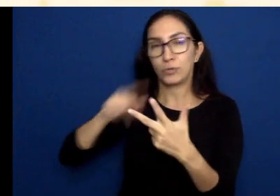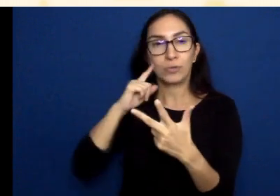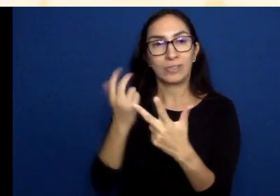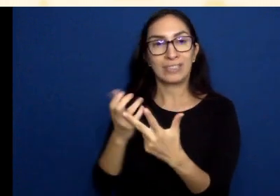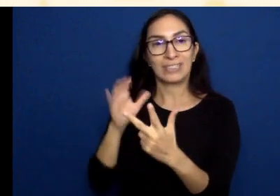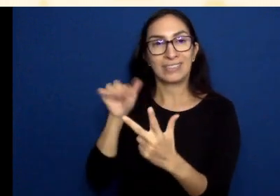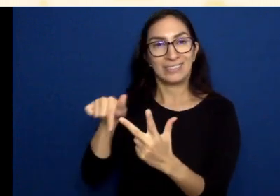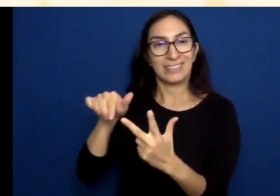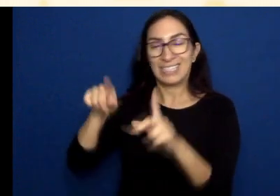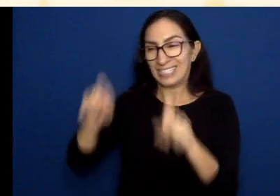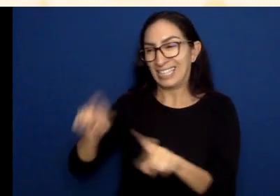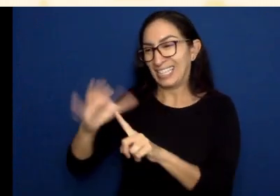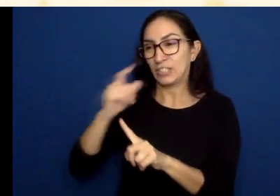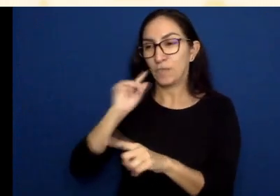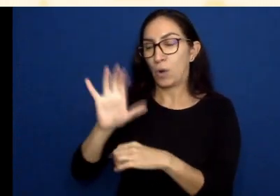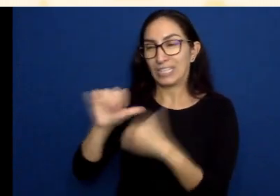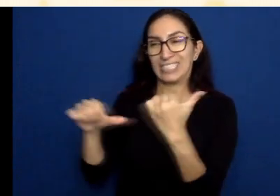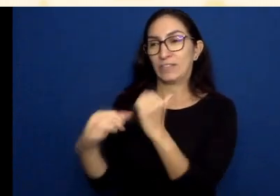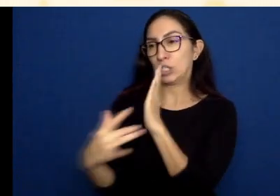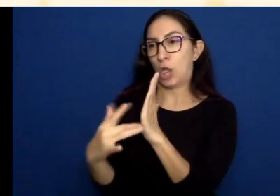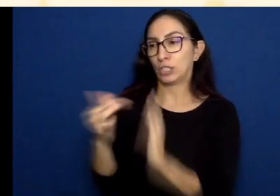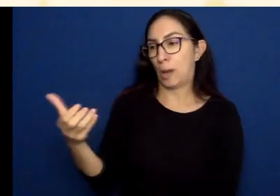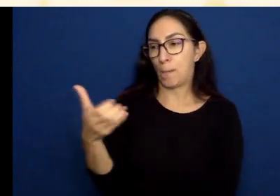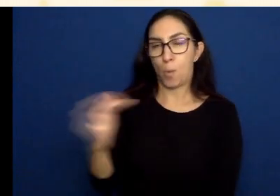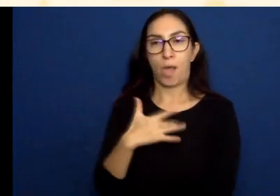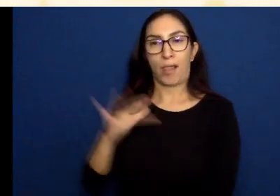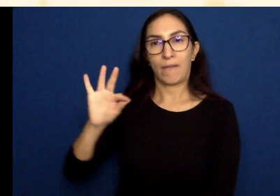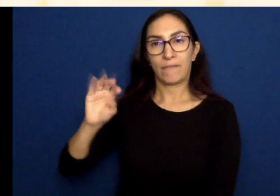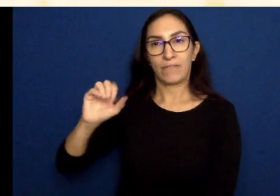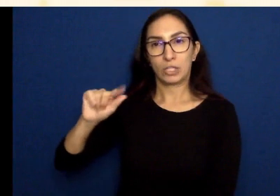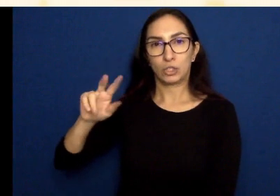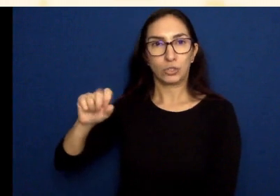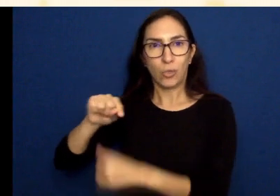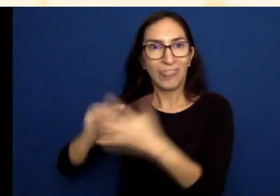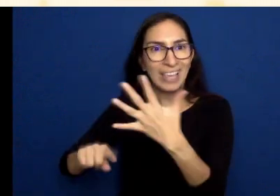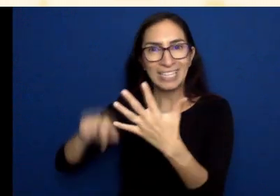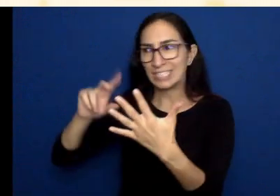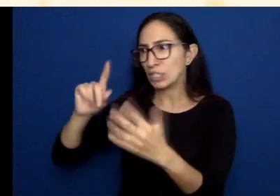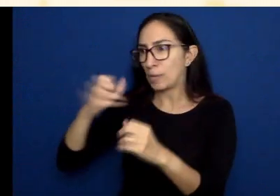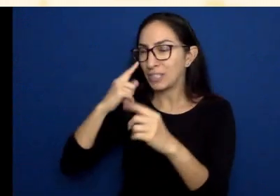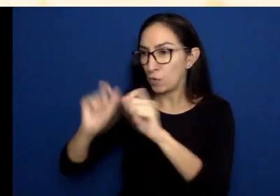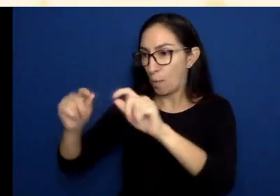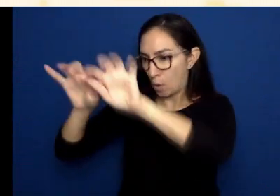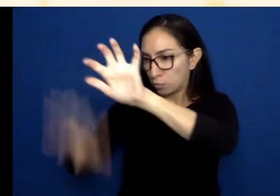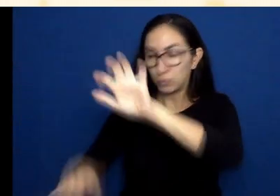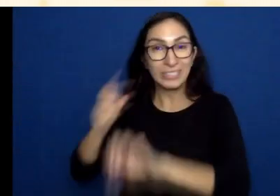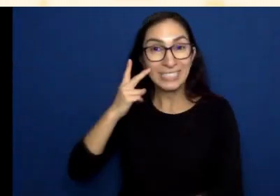So a lot of kind of general useful advice. Then you've got basically three methodology documents,